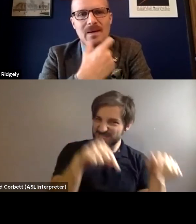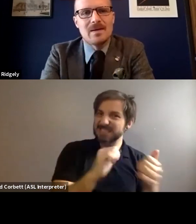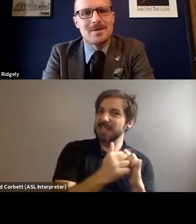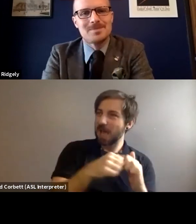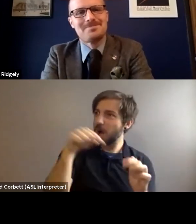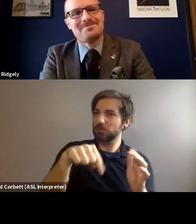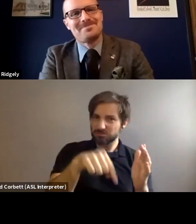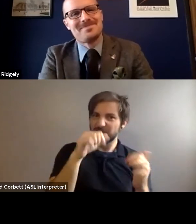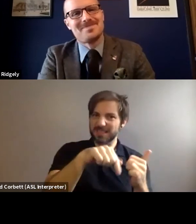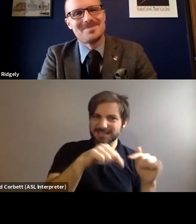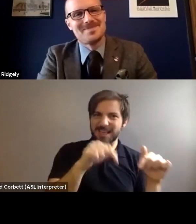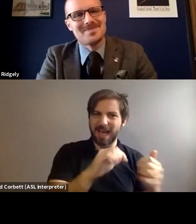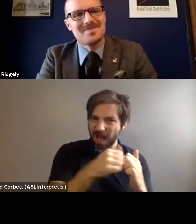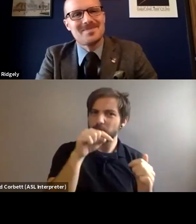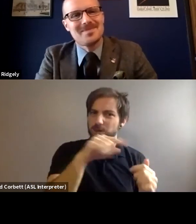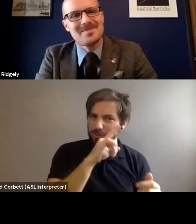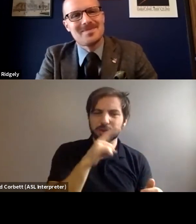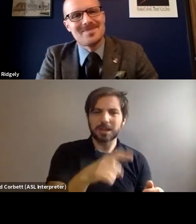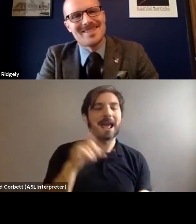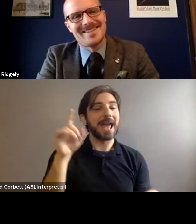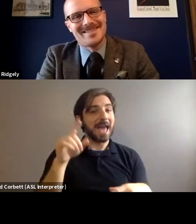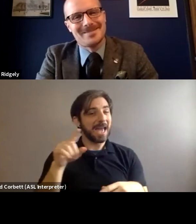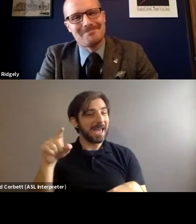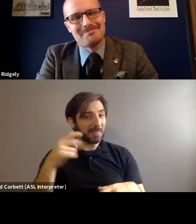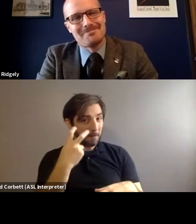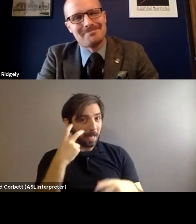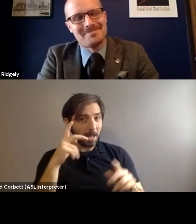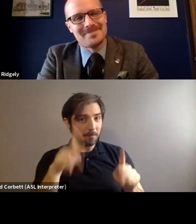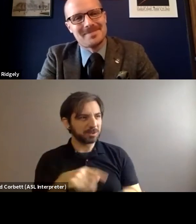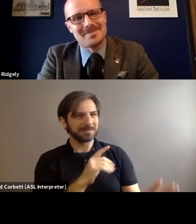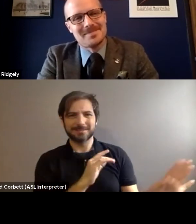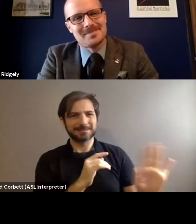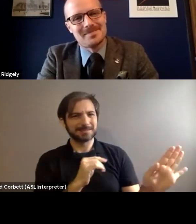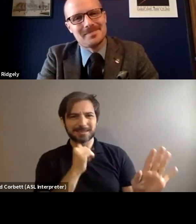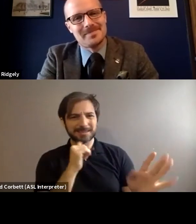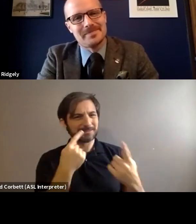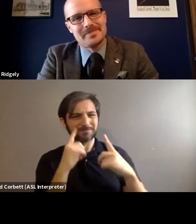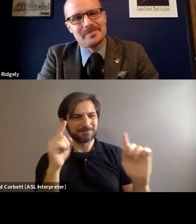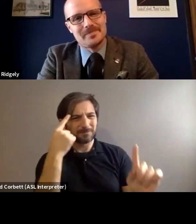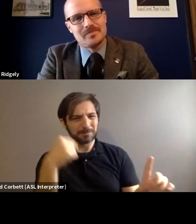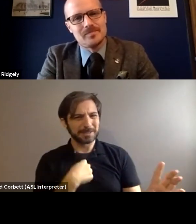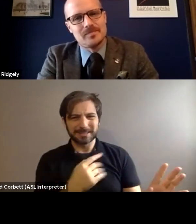the room says that's not the way it should be um so those advisory councils are so important